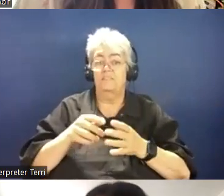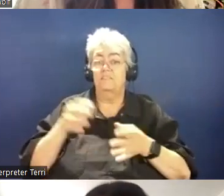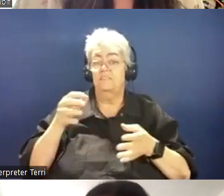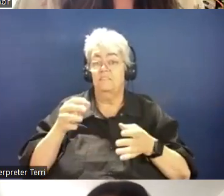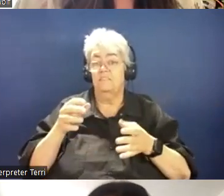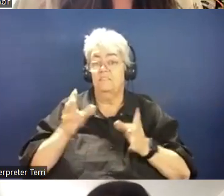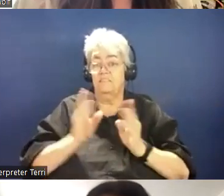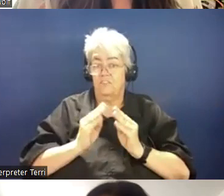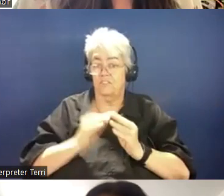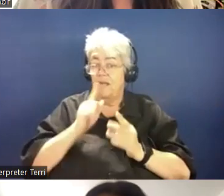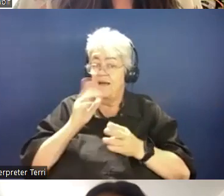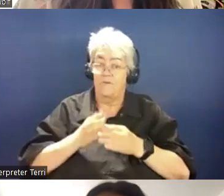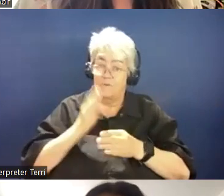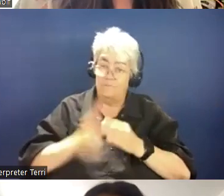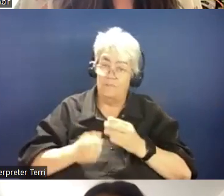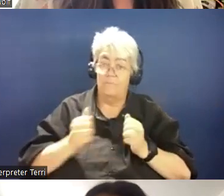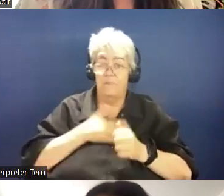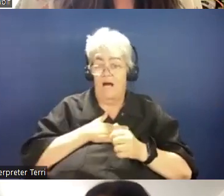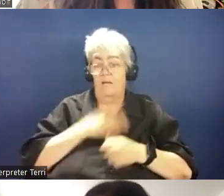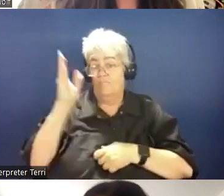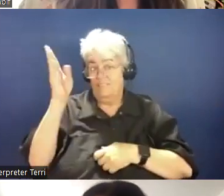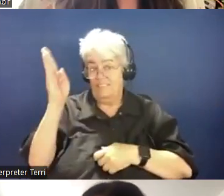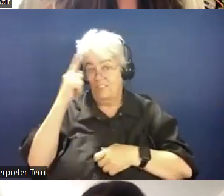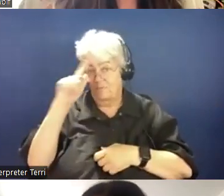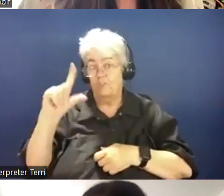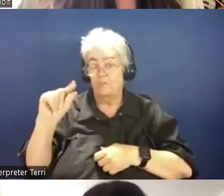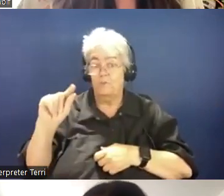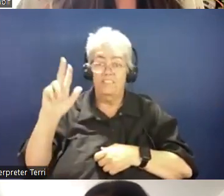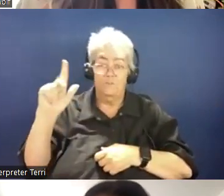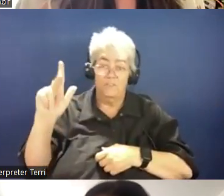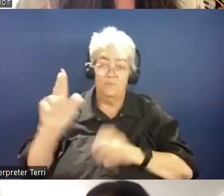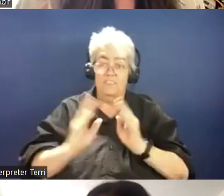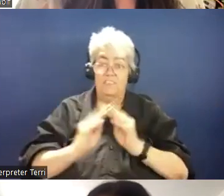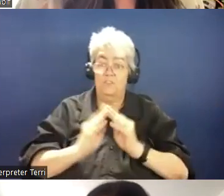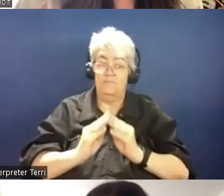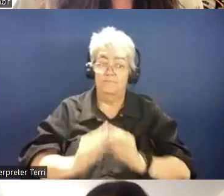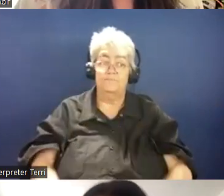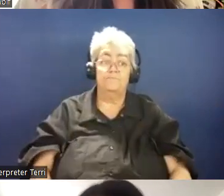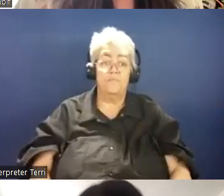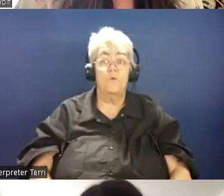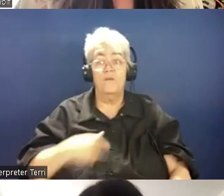And wraps up my presentation for the 2023 session. It gives us quite a bit of time for questions,